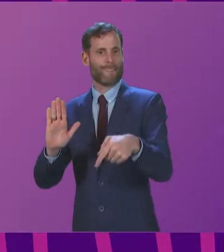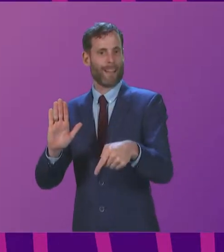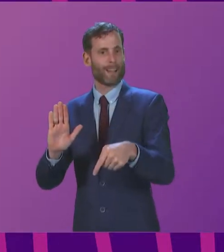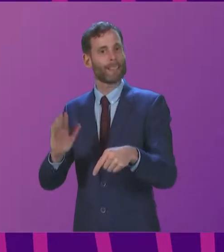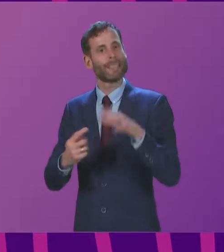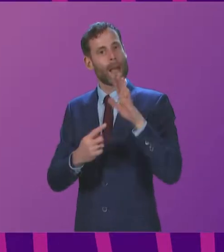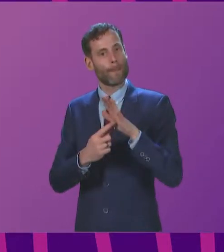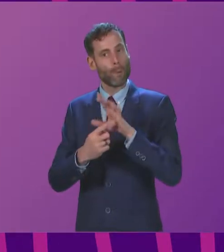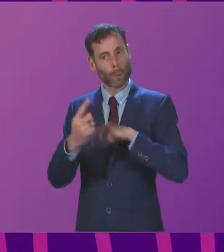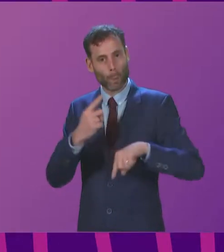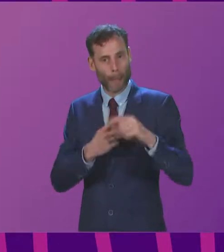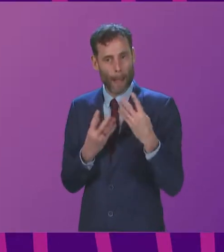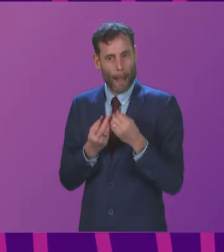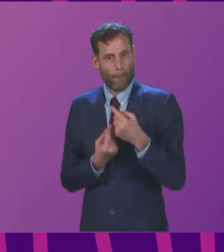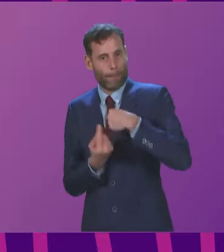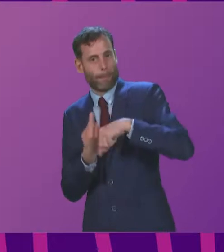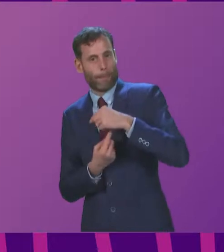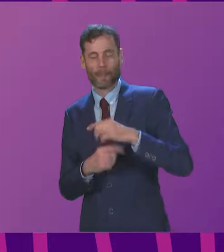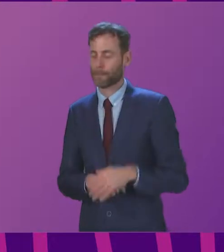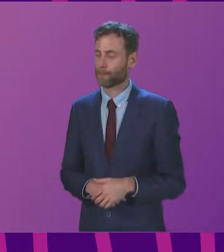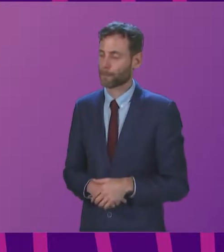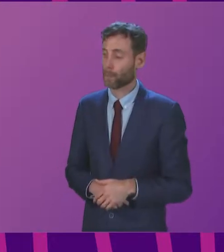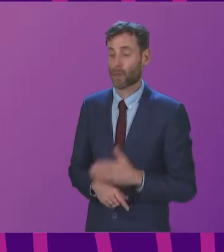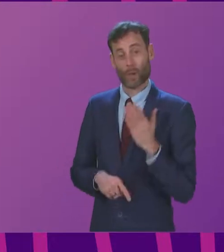To everyone watching, I say that my request in a nutshell is as follows